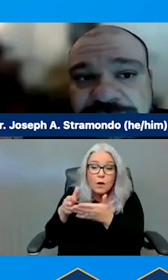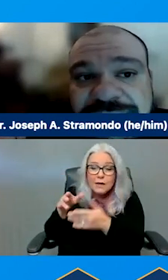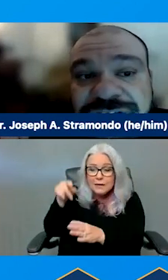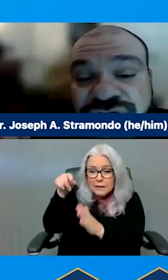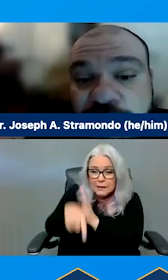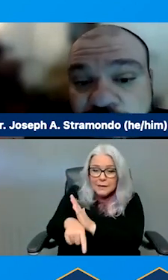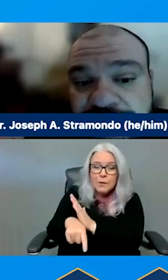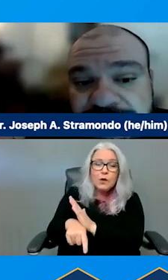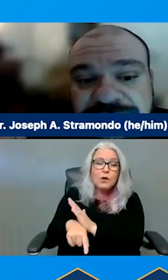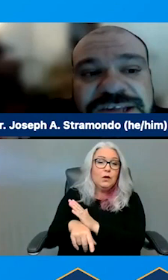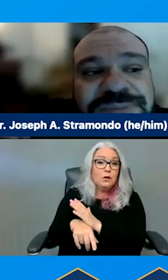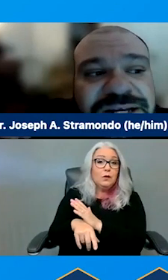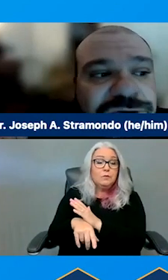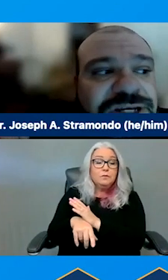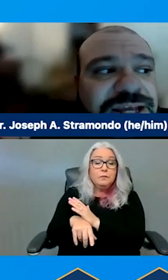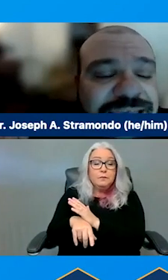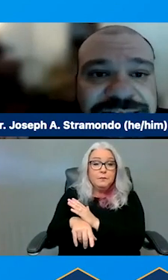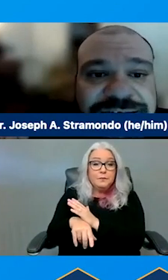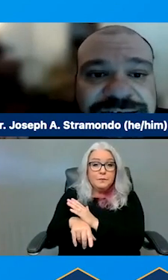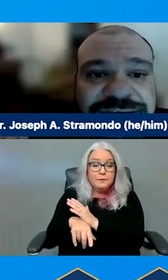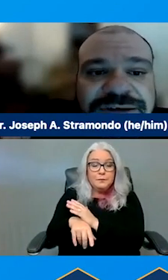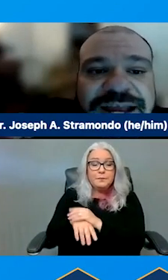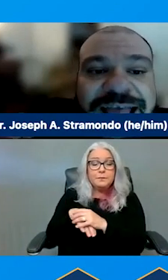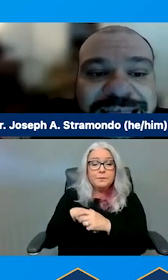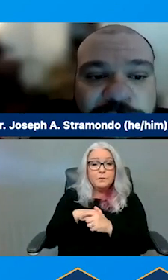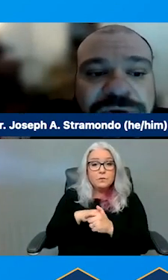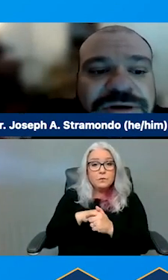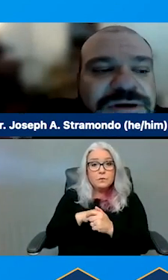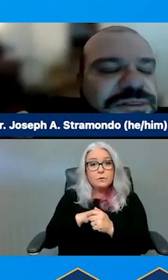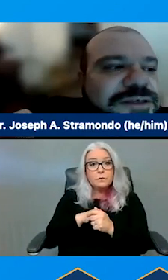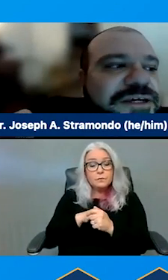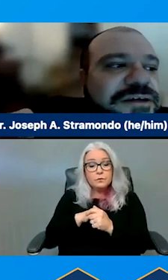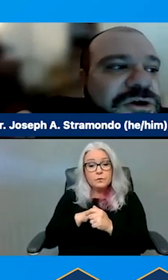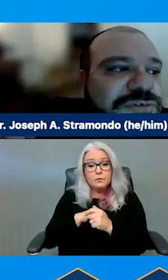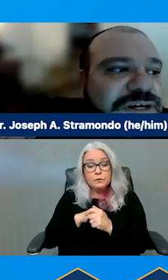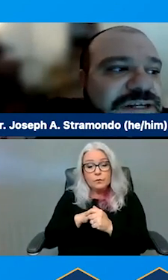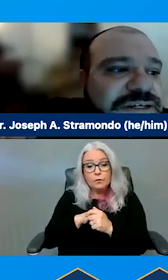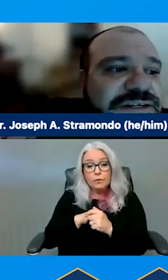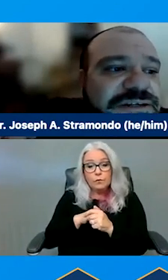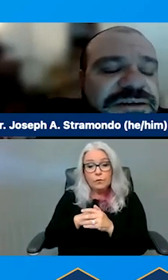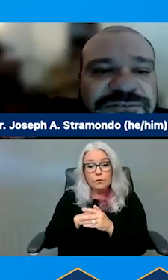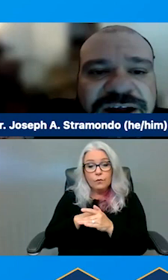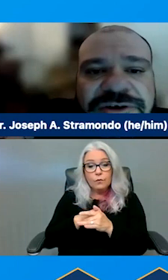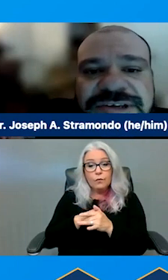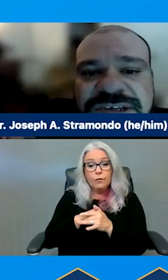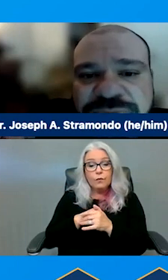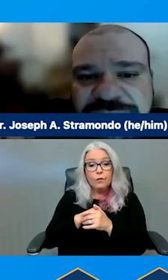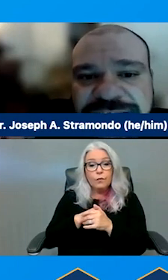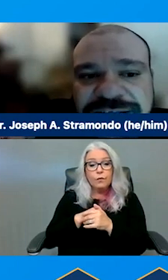argue for it as true is by looking at how the COVID-19